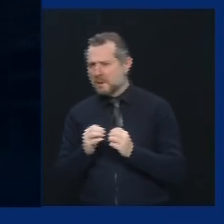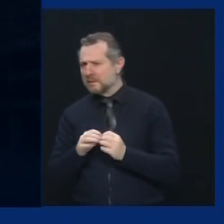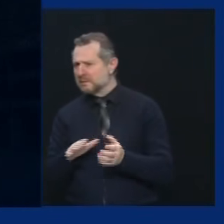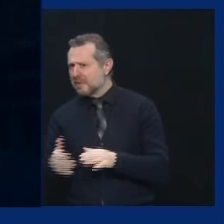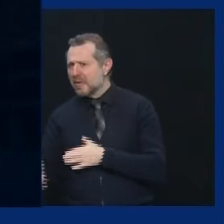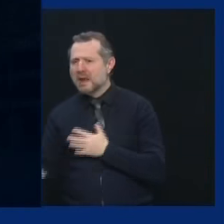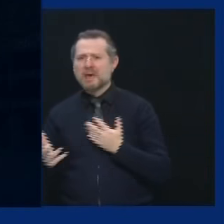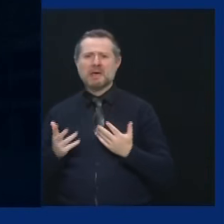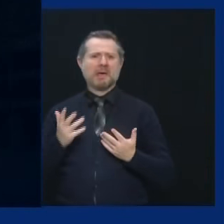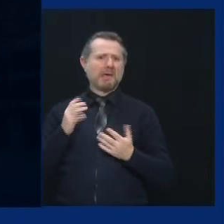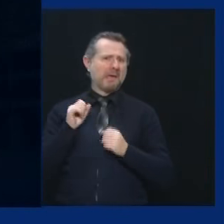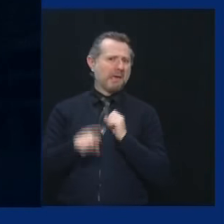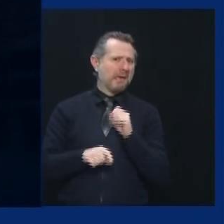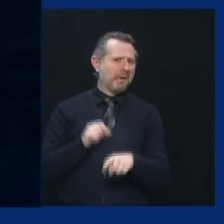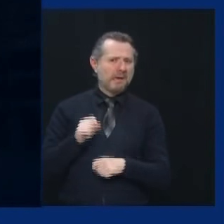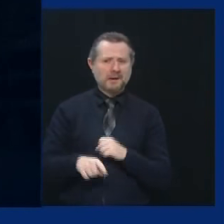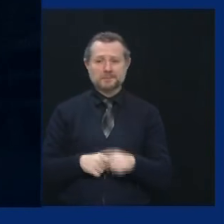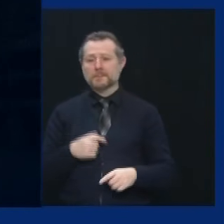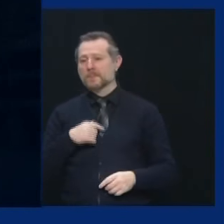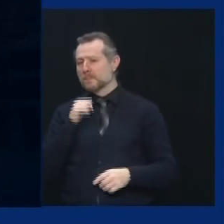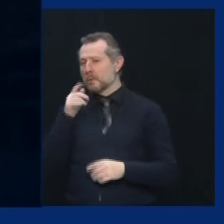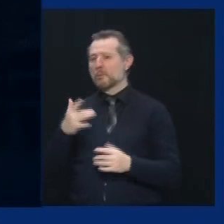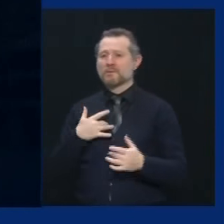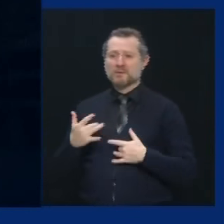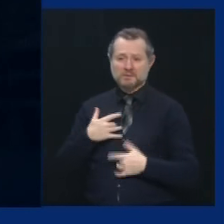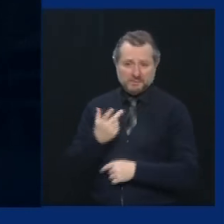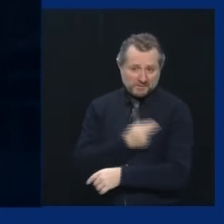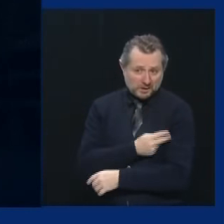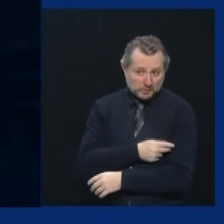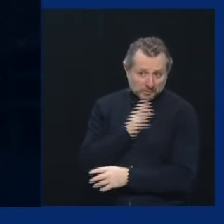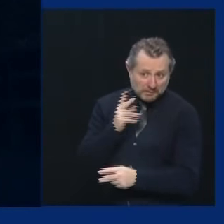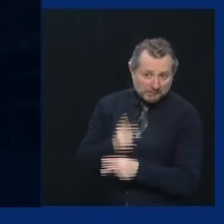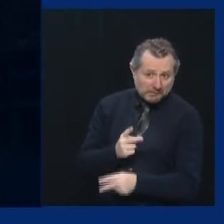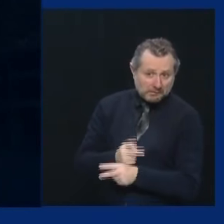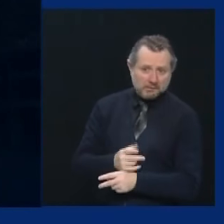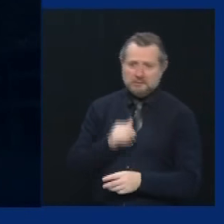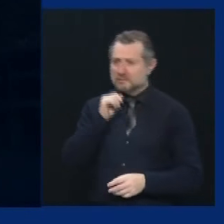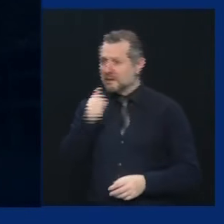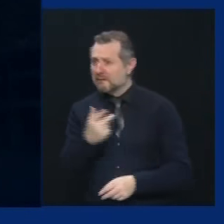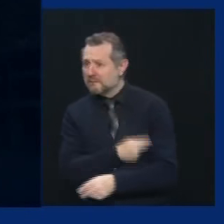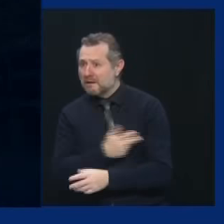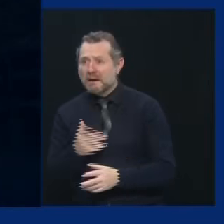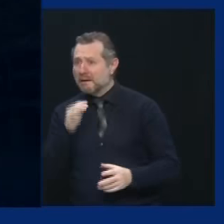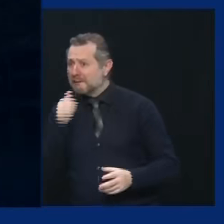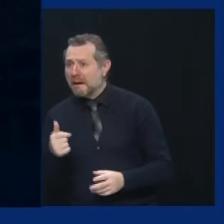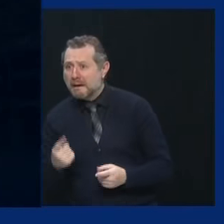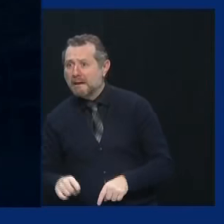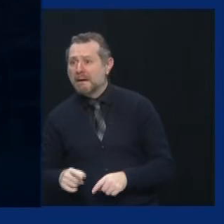AS I MENTIONED. FOR NEXT WEEK AND THE FOLLOWING